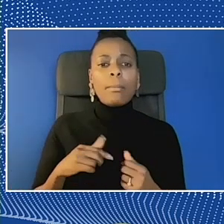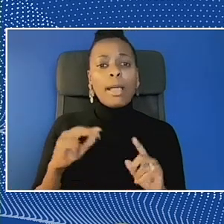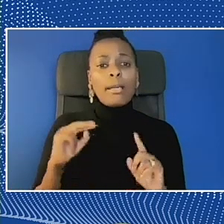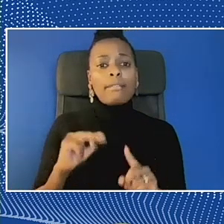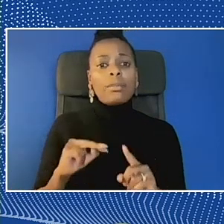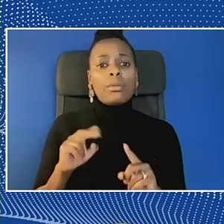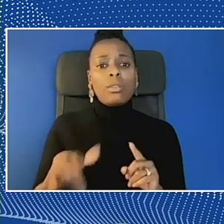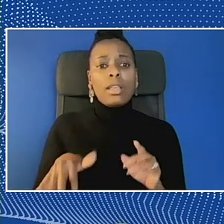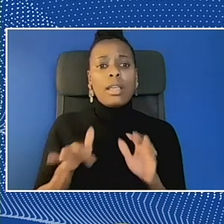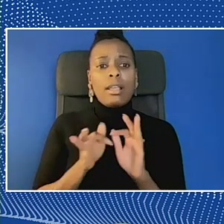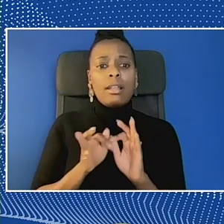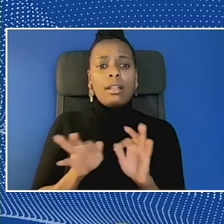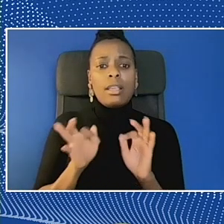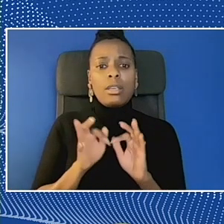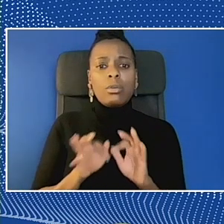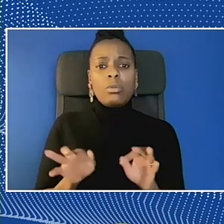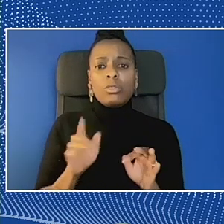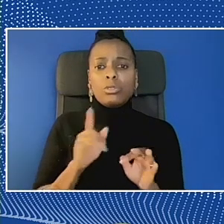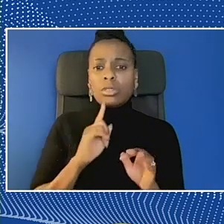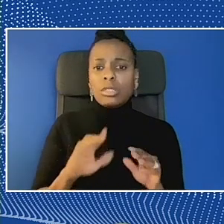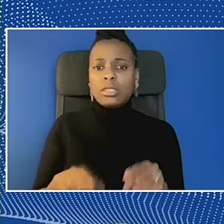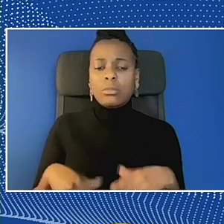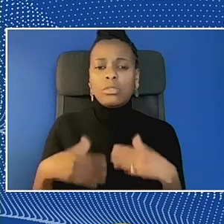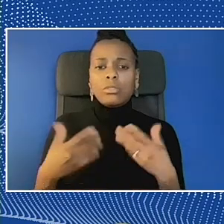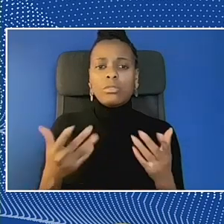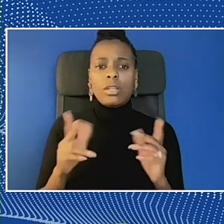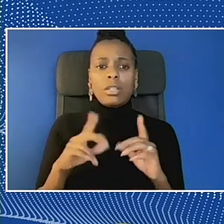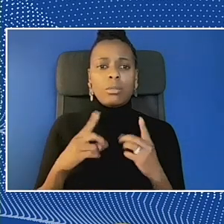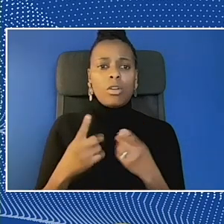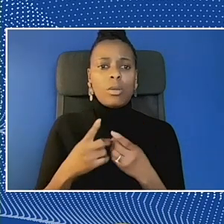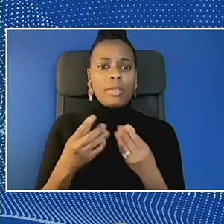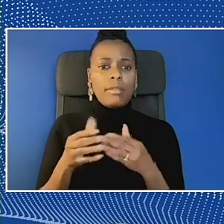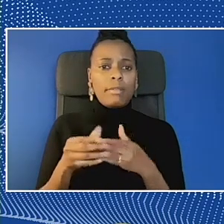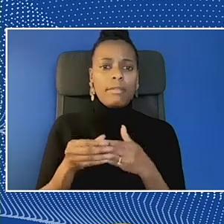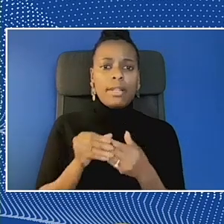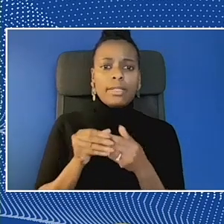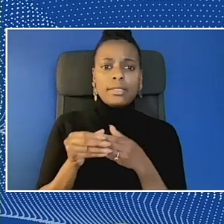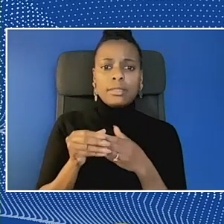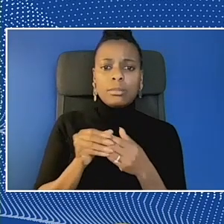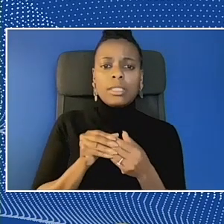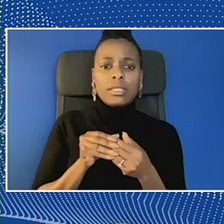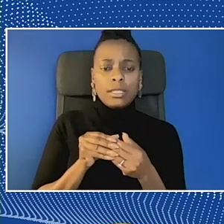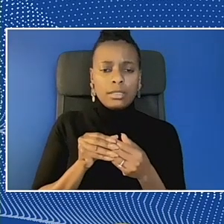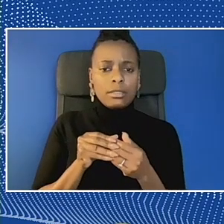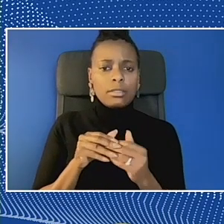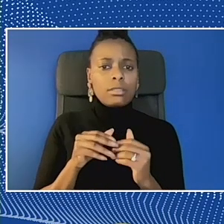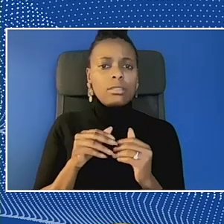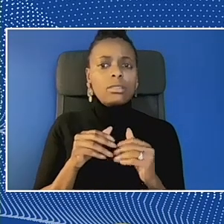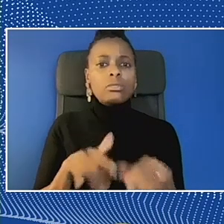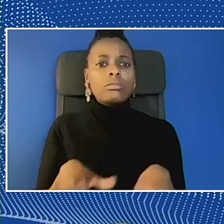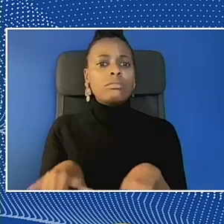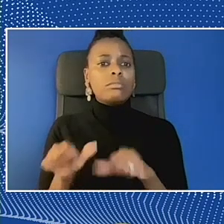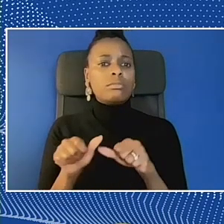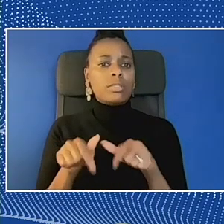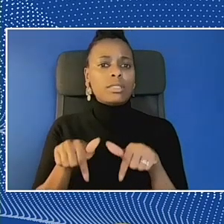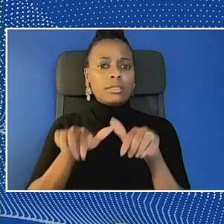really provide the Department flexibility to take this action to extend relief to